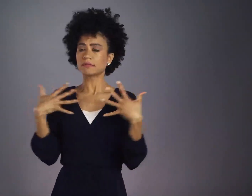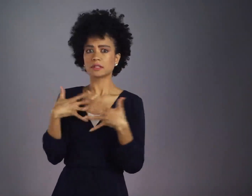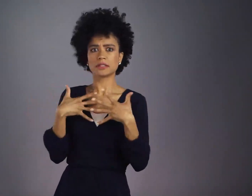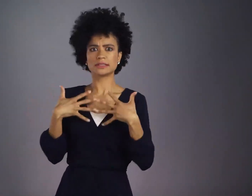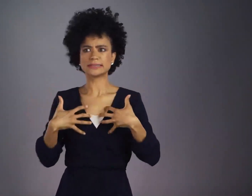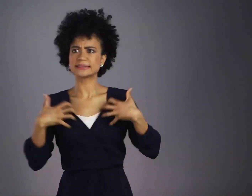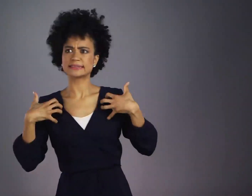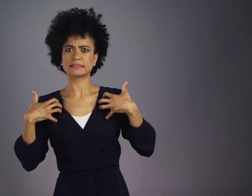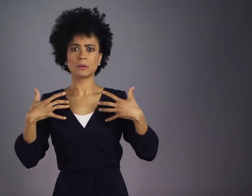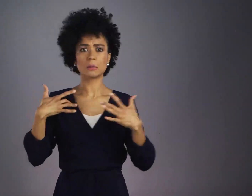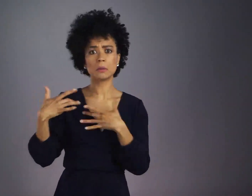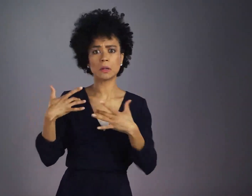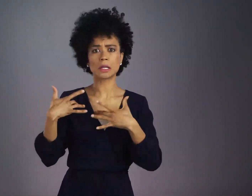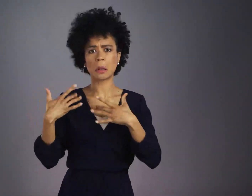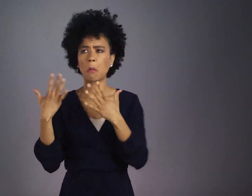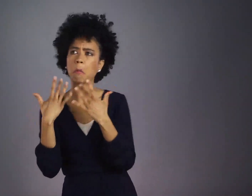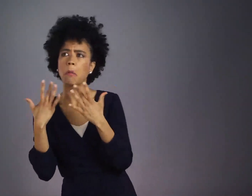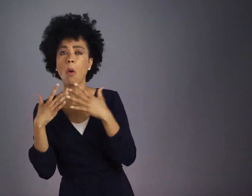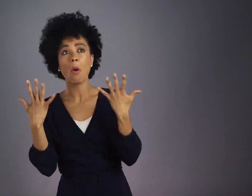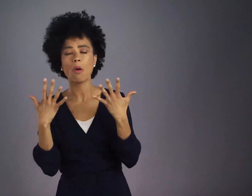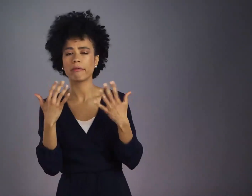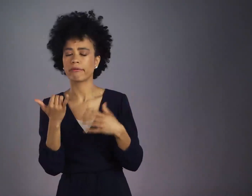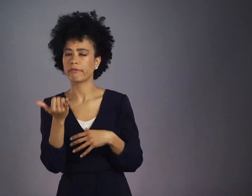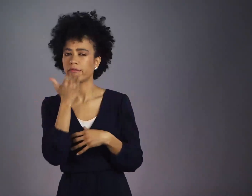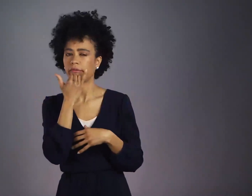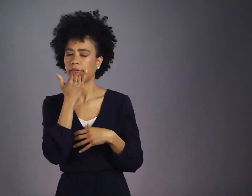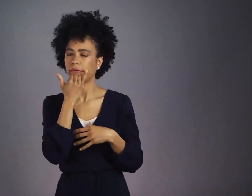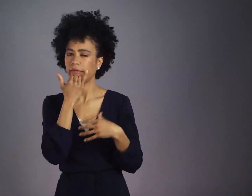worry, self-pity, or foolish decisions.